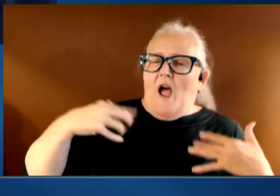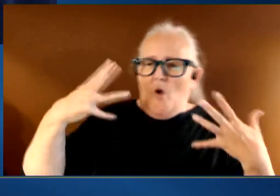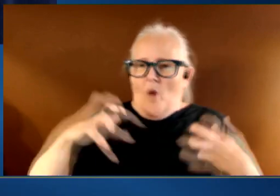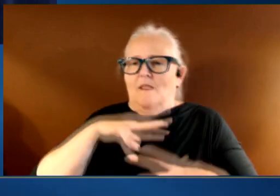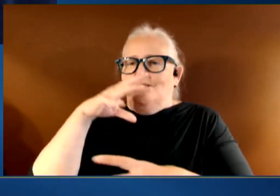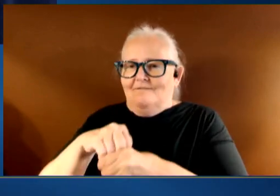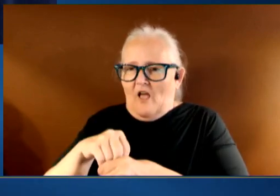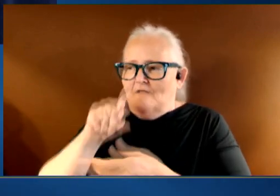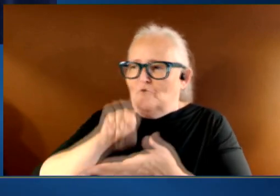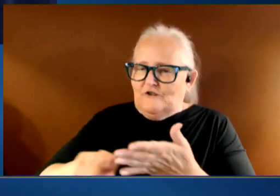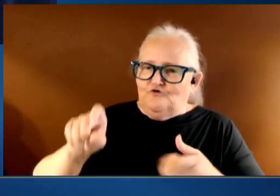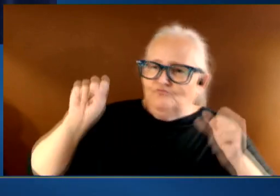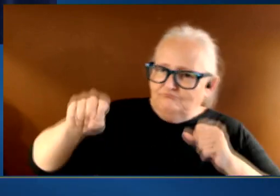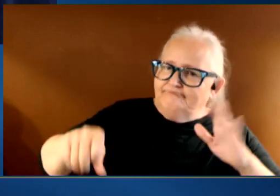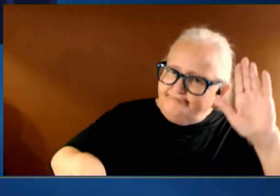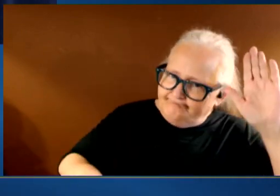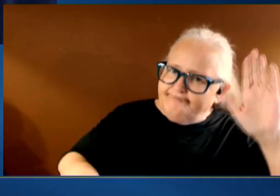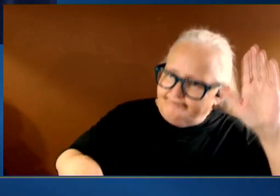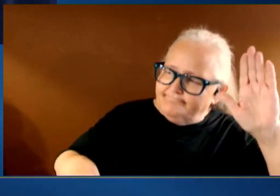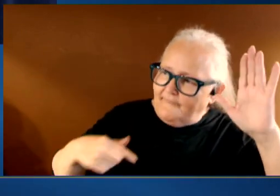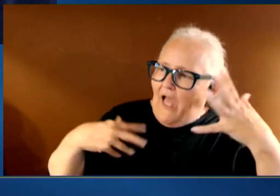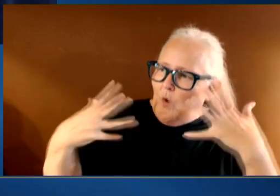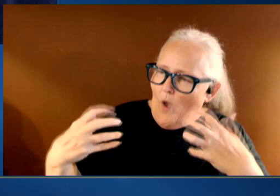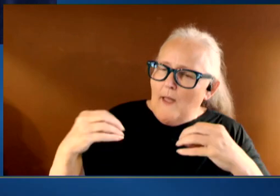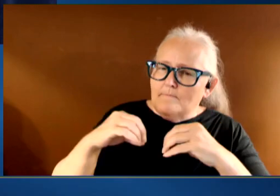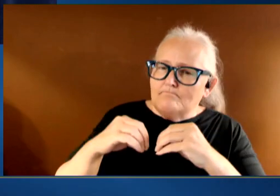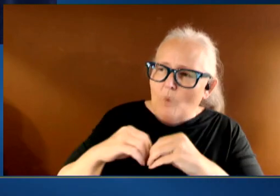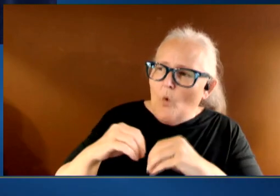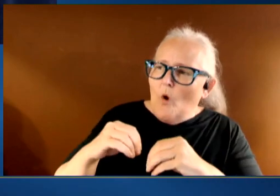I want to help us get to more treatments and more cures faster.